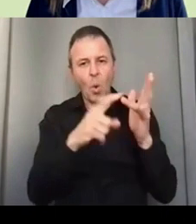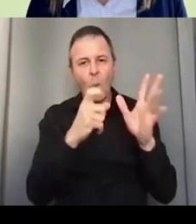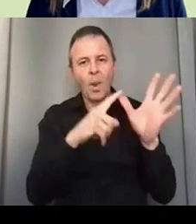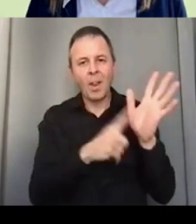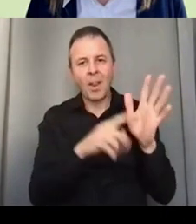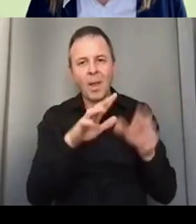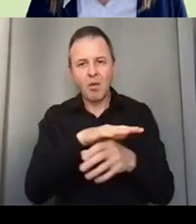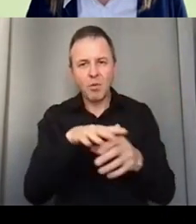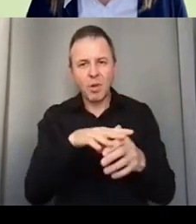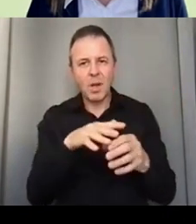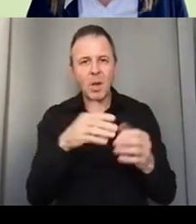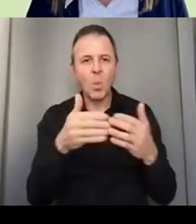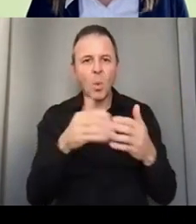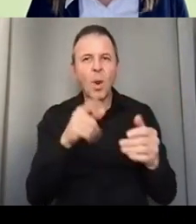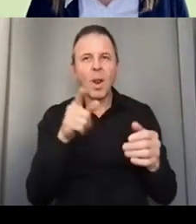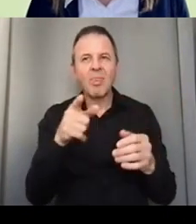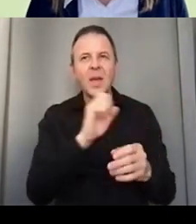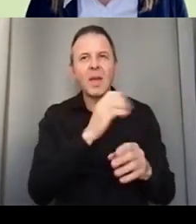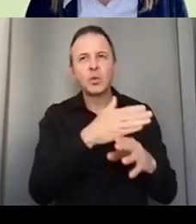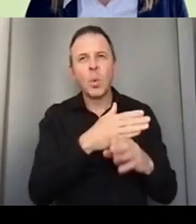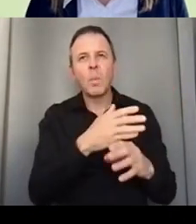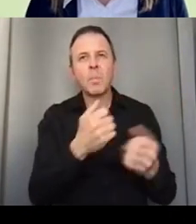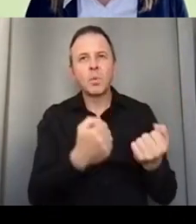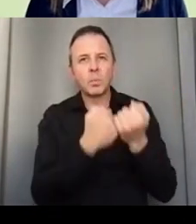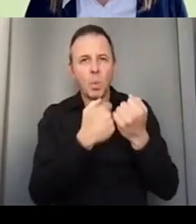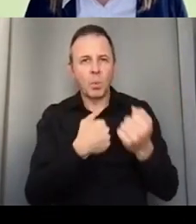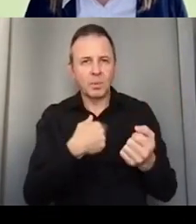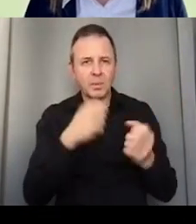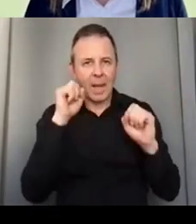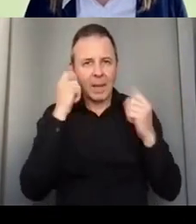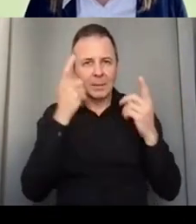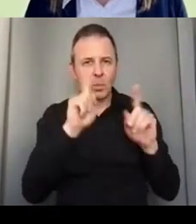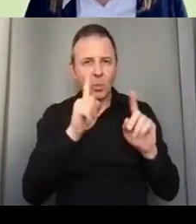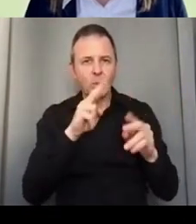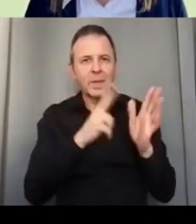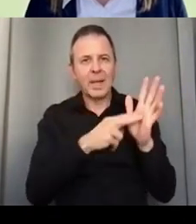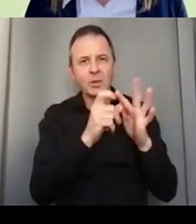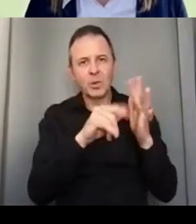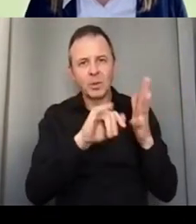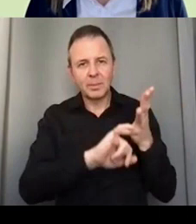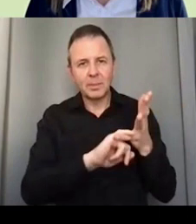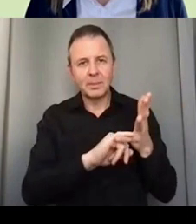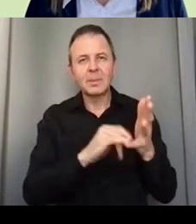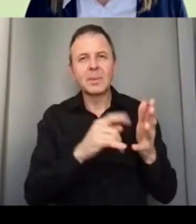support you in understanding the NDIS they're there to help create plans for